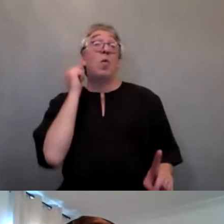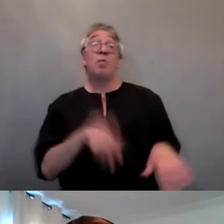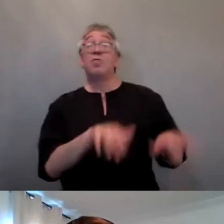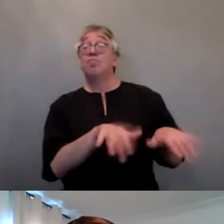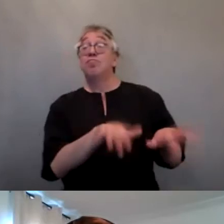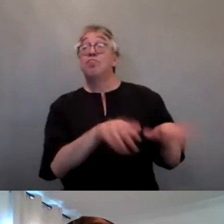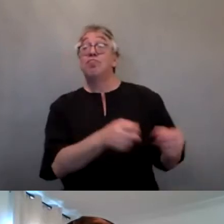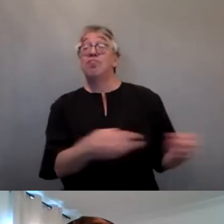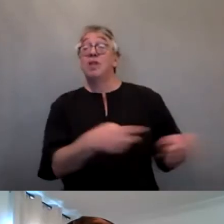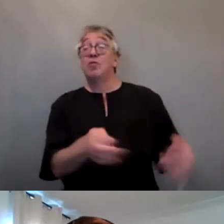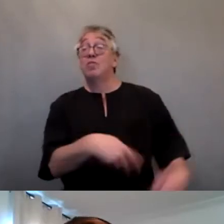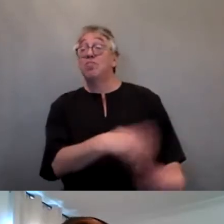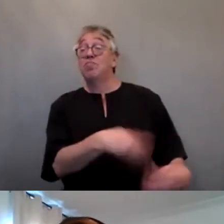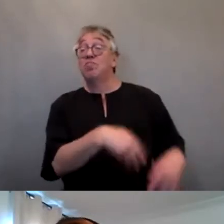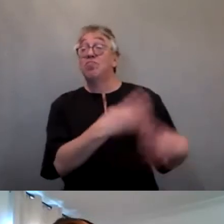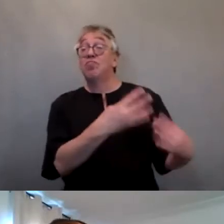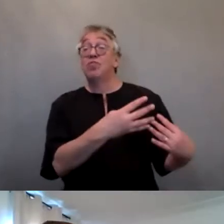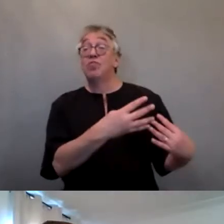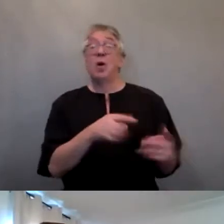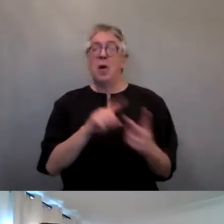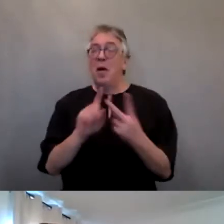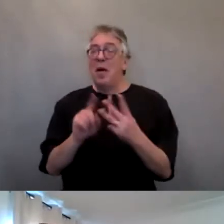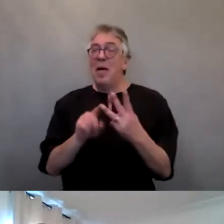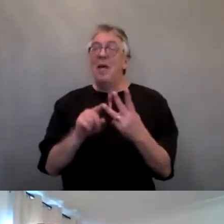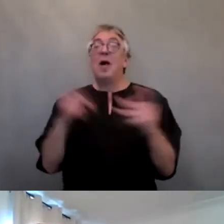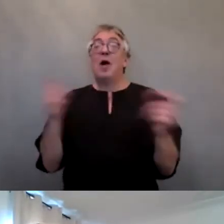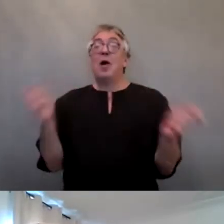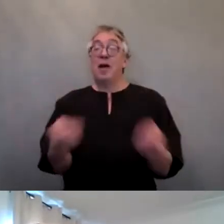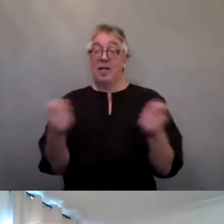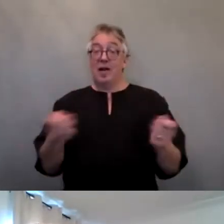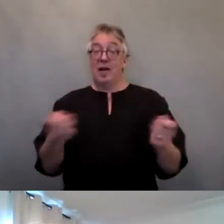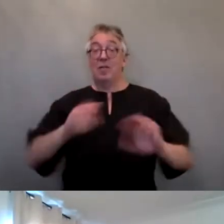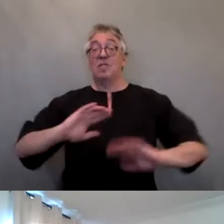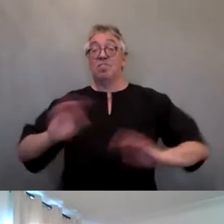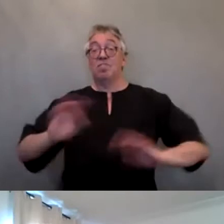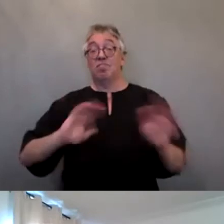I want to thank Mary, our captioner,